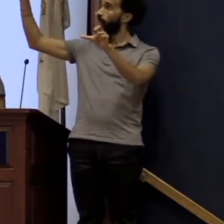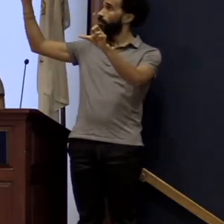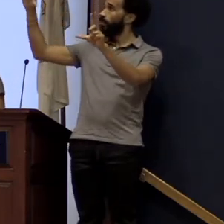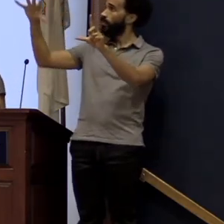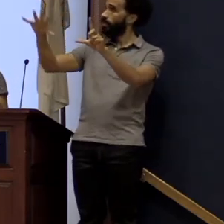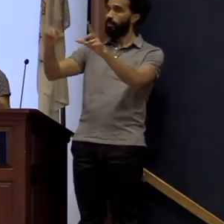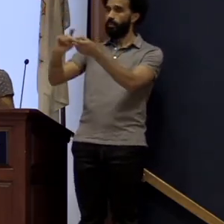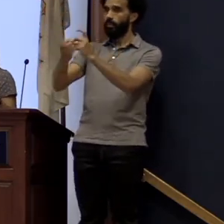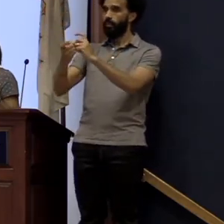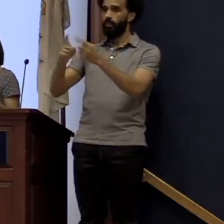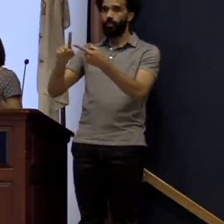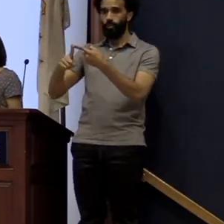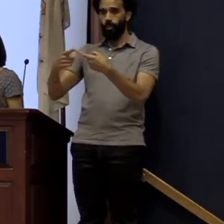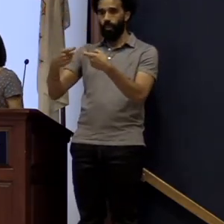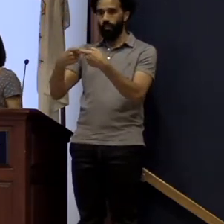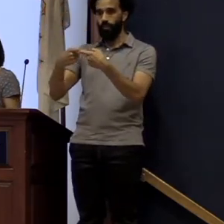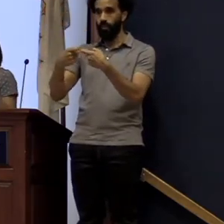That was not going to work in their